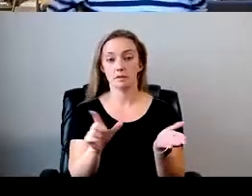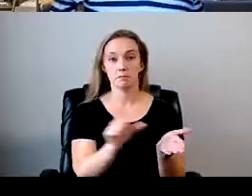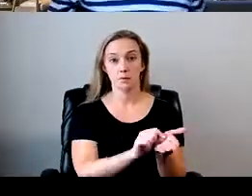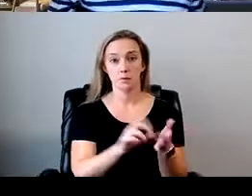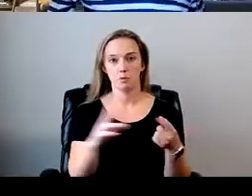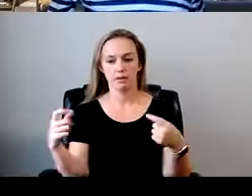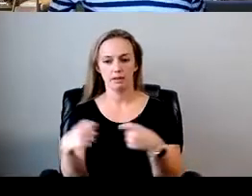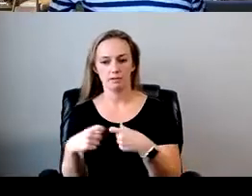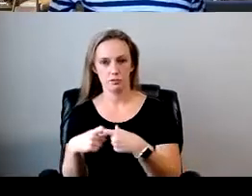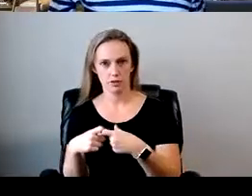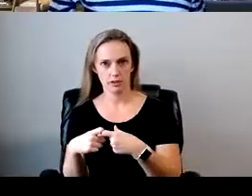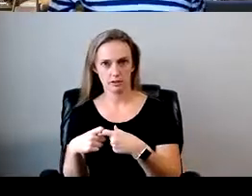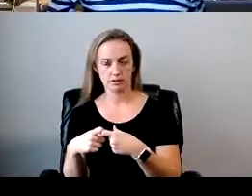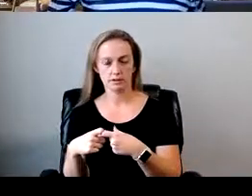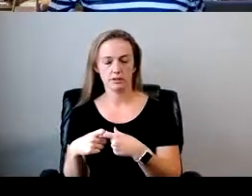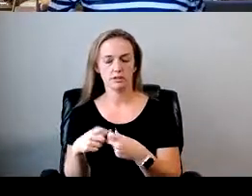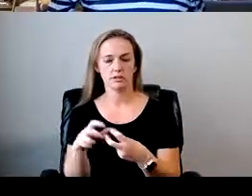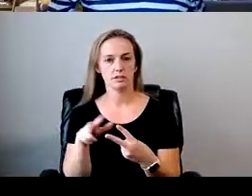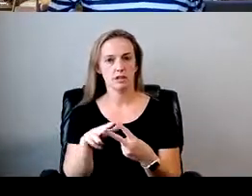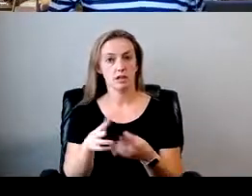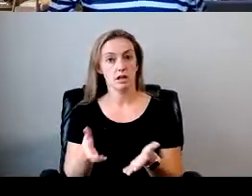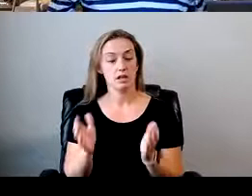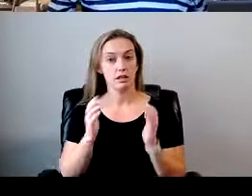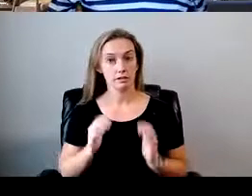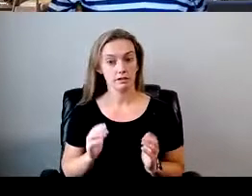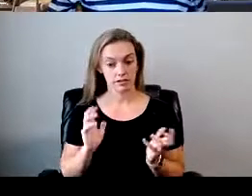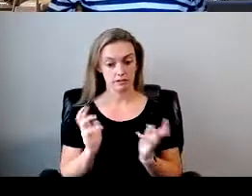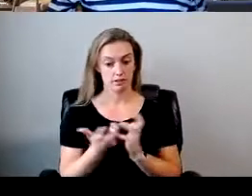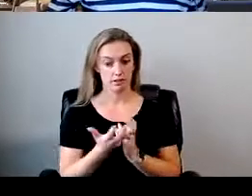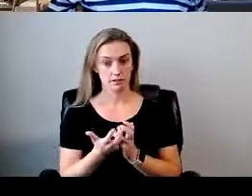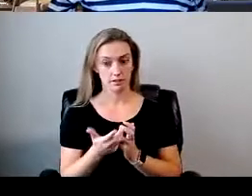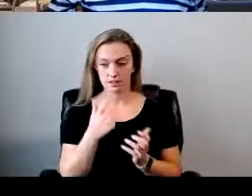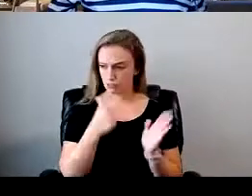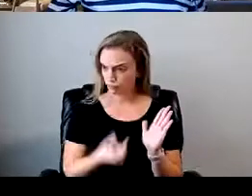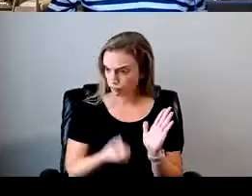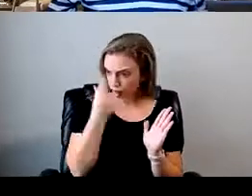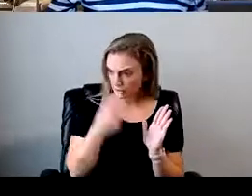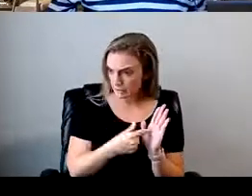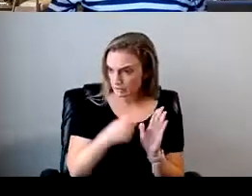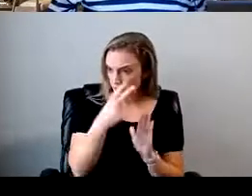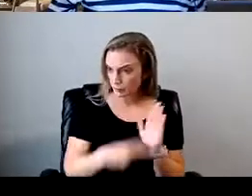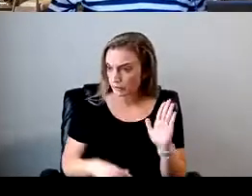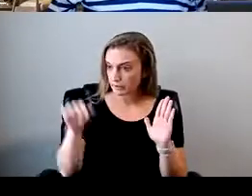And allow the client to customize say, do you understand this? Can you read this? Is it large enough print?